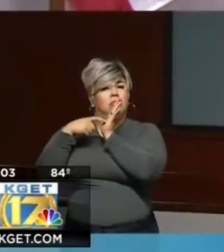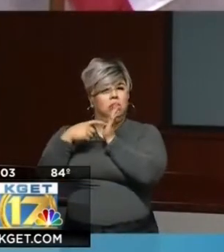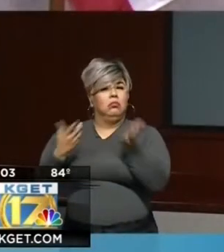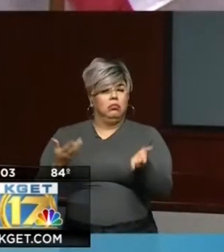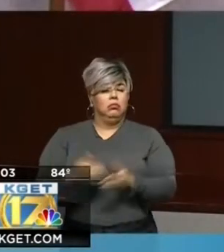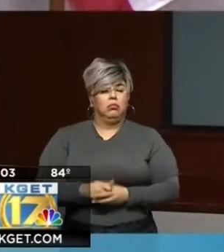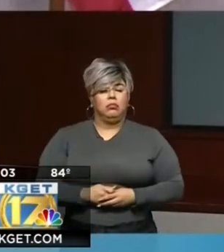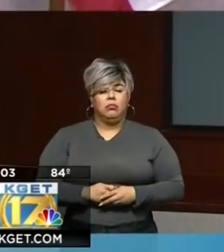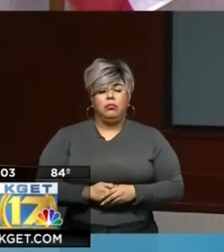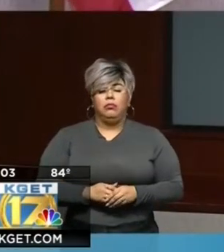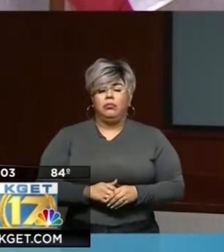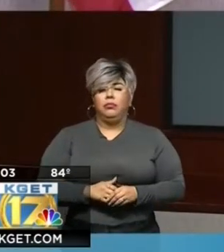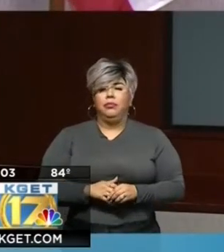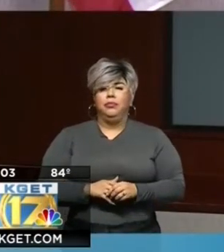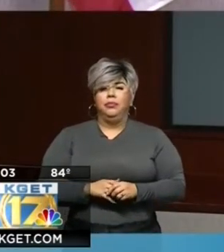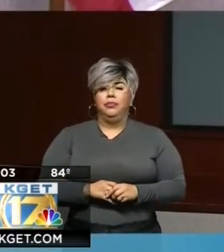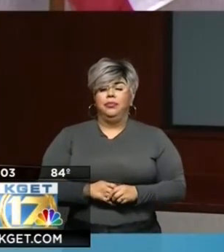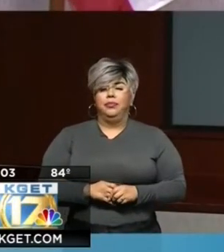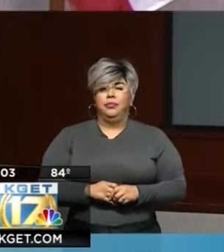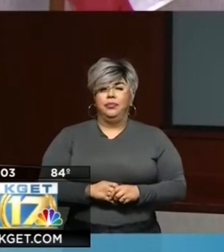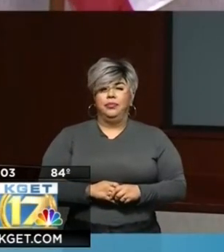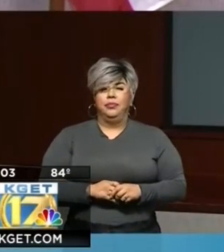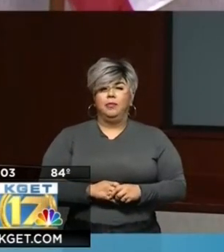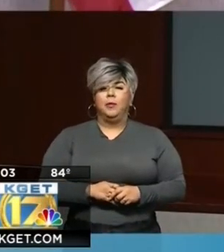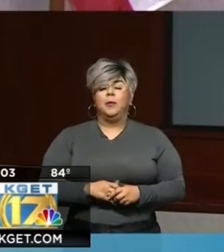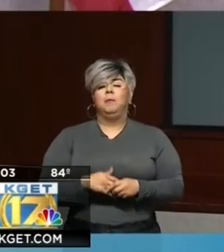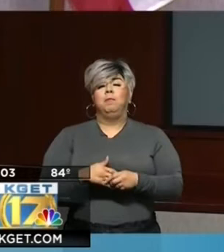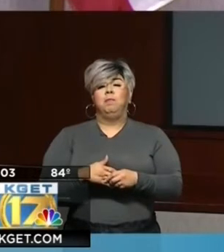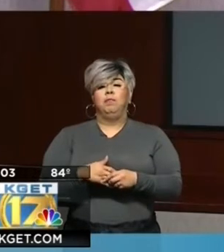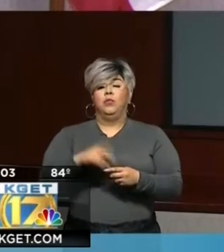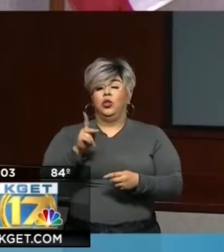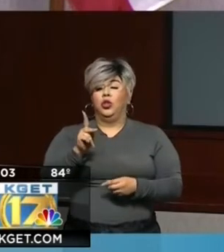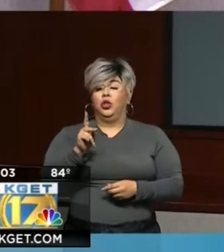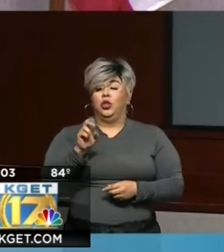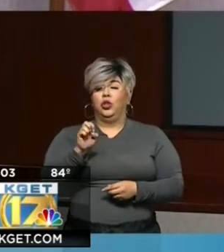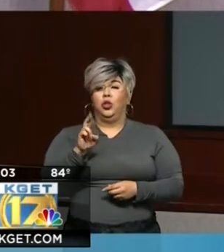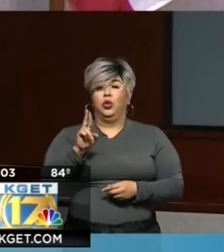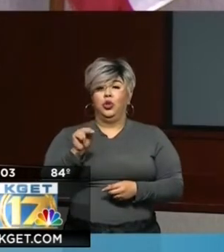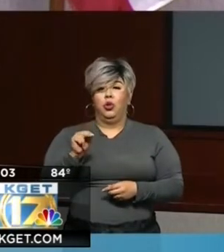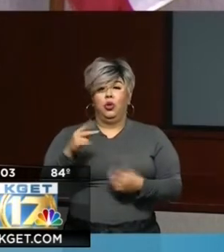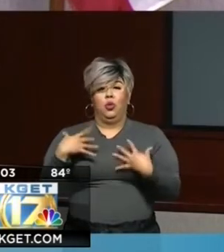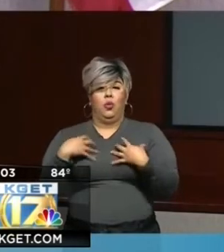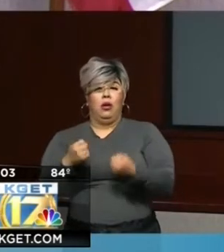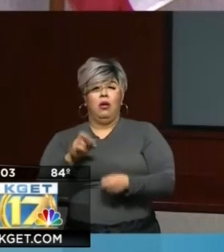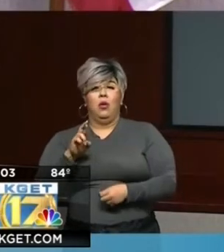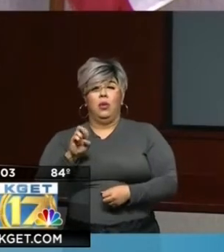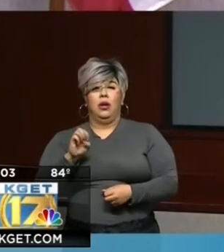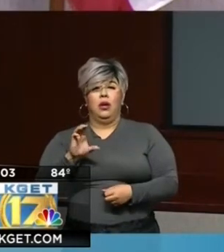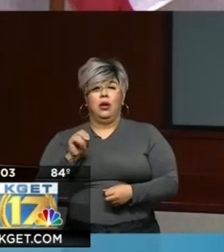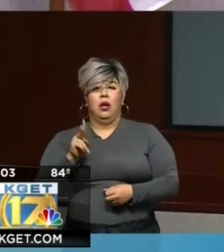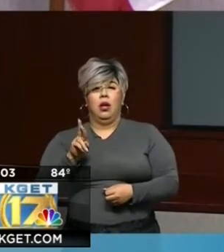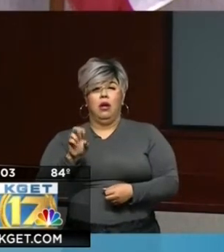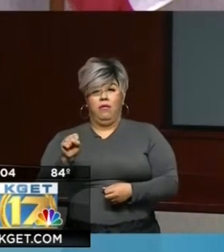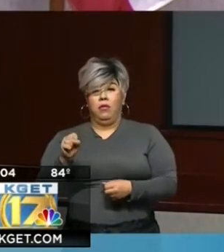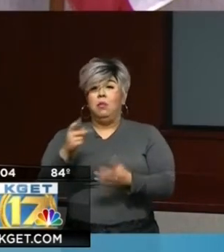NEARLY 18.5%. THE STATE TARGET IS TO BE BELOW NUMBER OF HOSPITALIZED